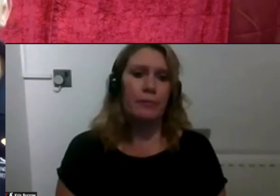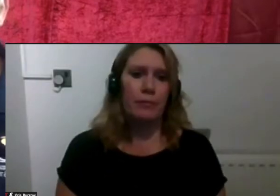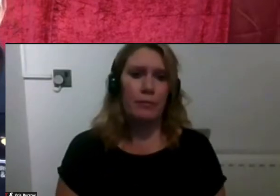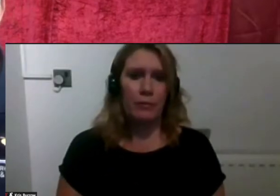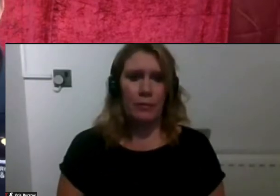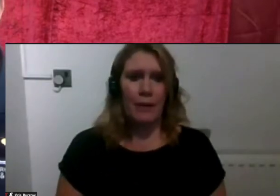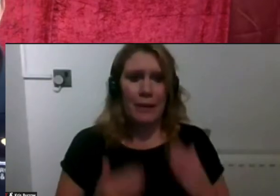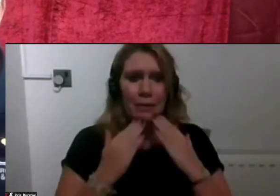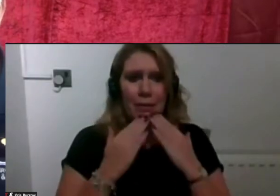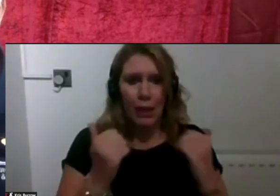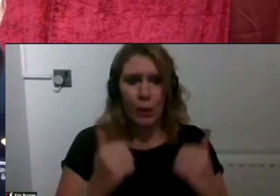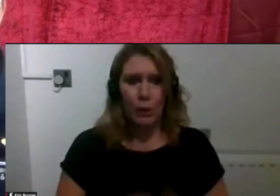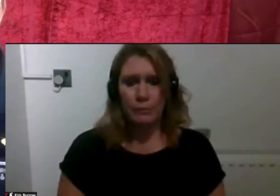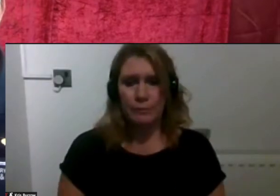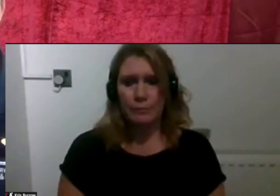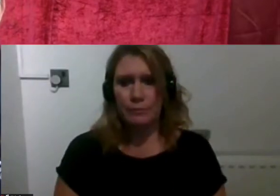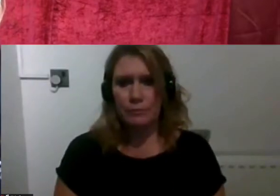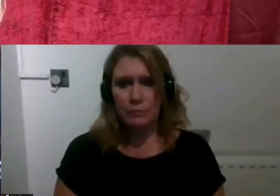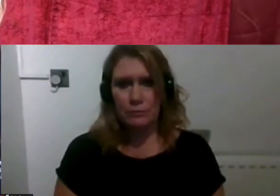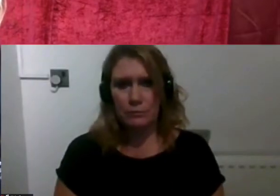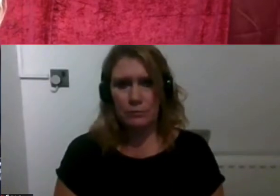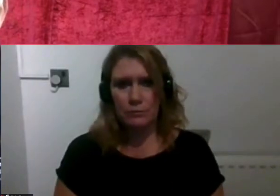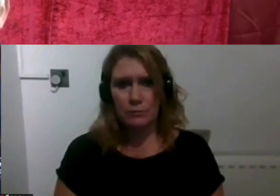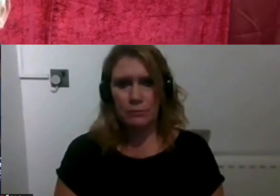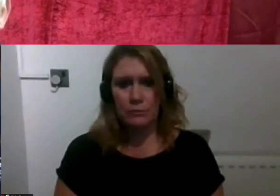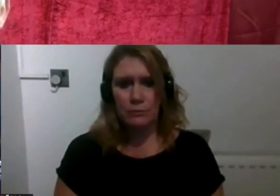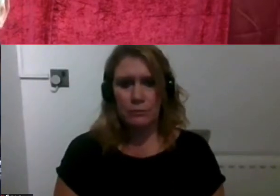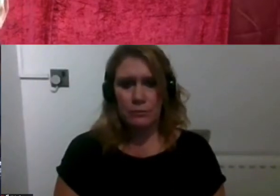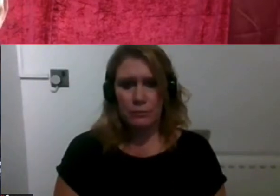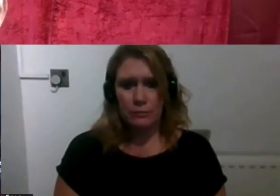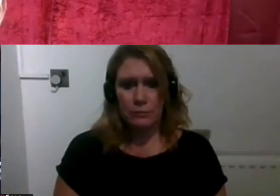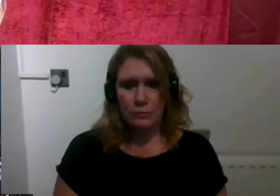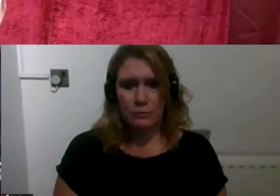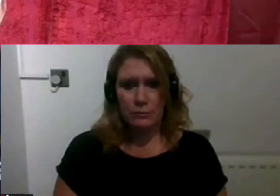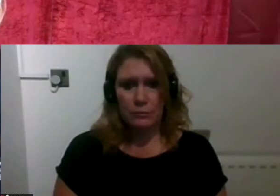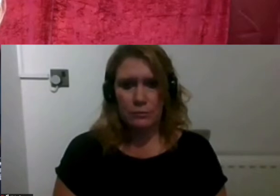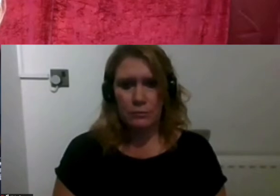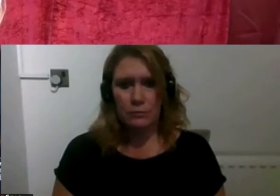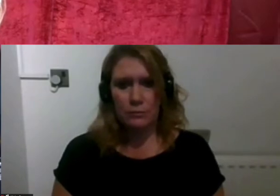That's great, thank you Robin, a big